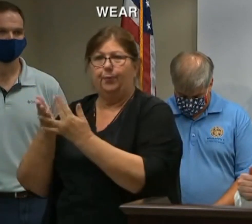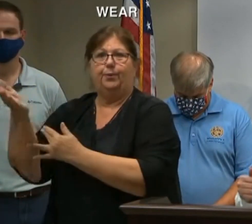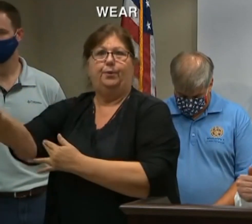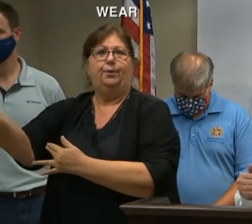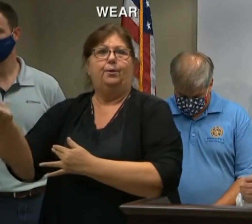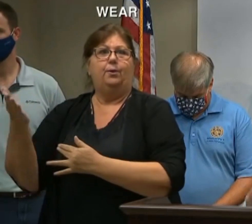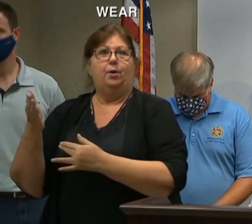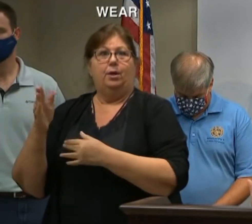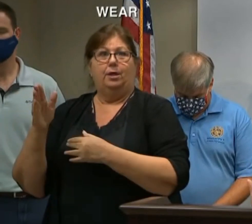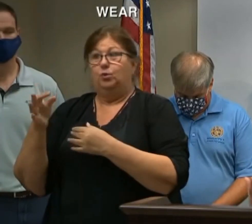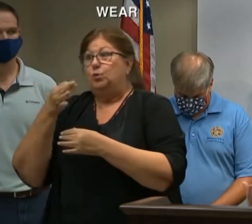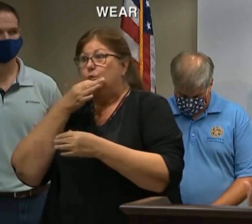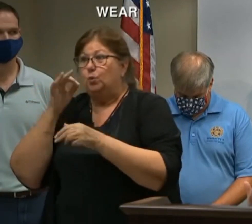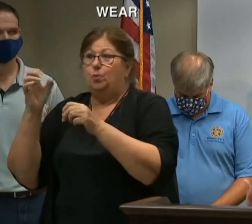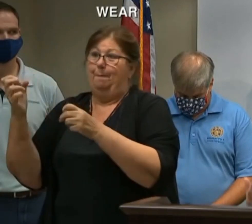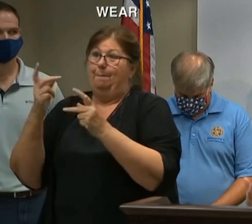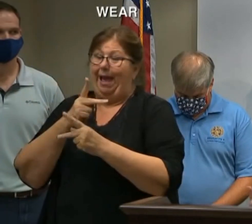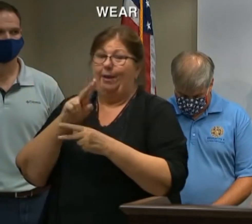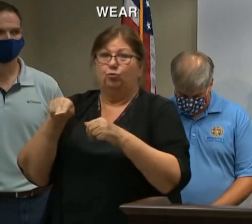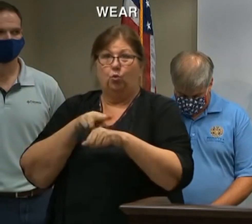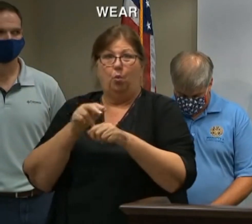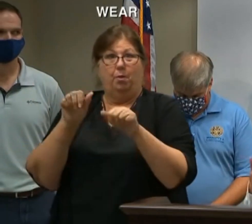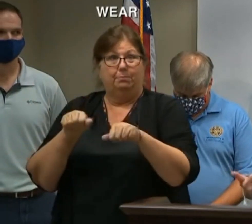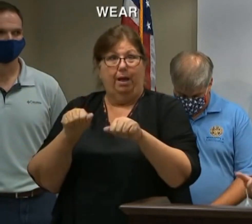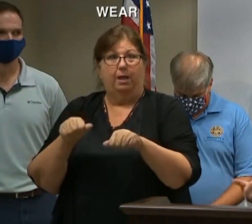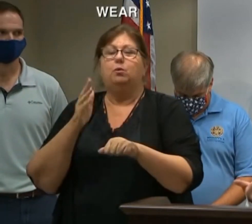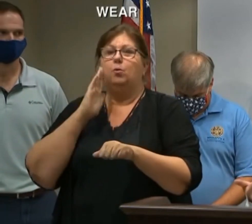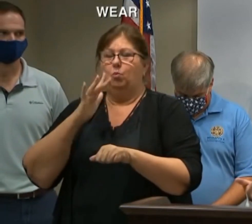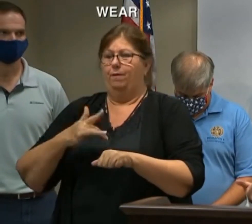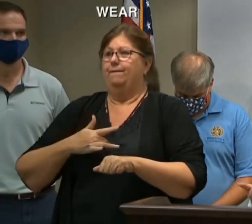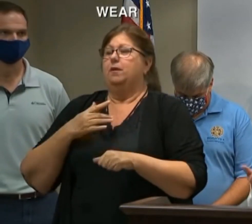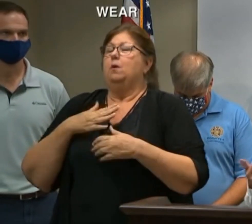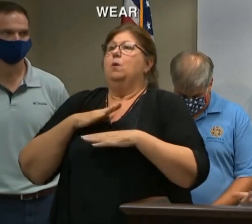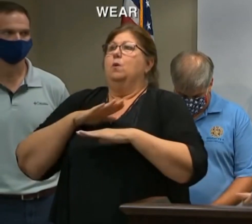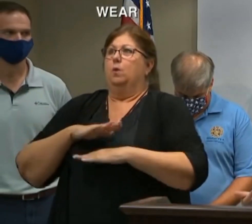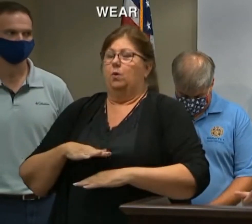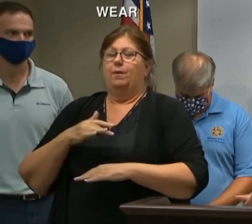as possible i think people will feel better we're still going to have the damage you're still going to see you know